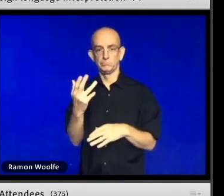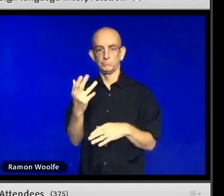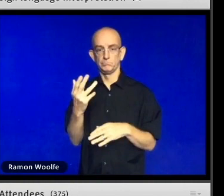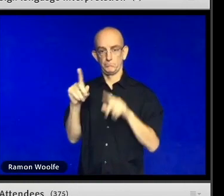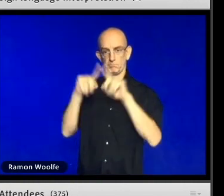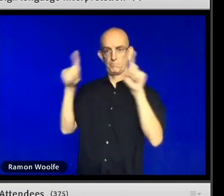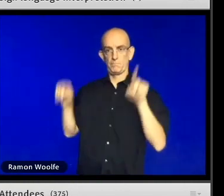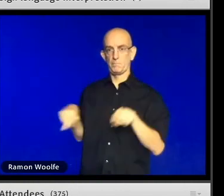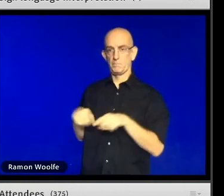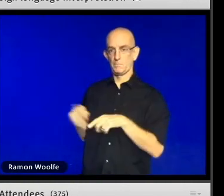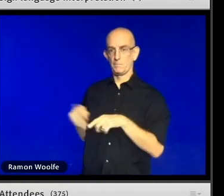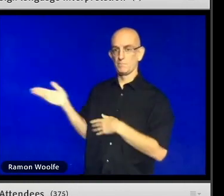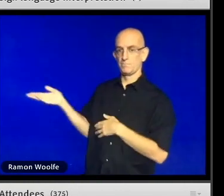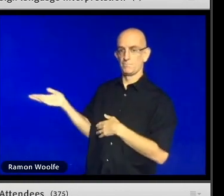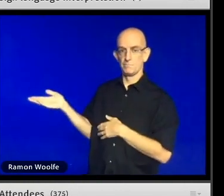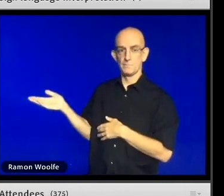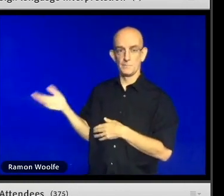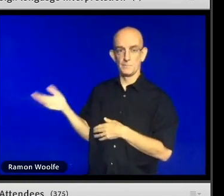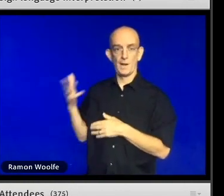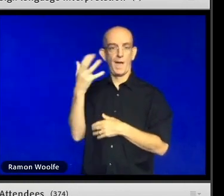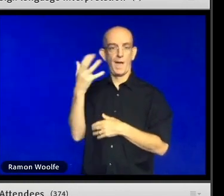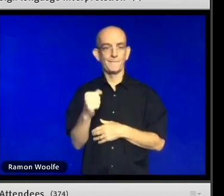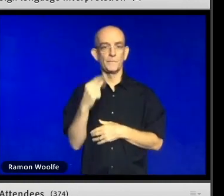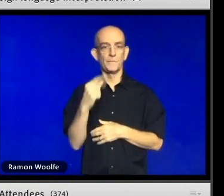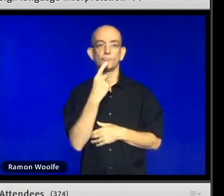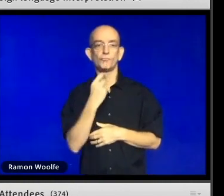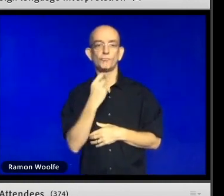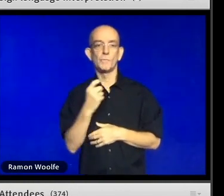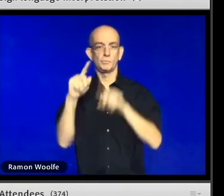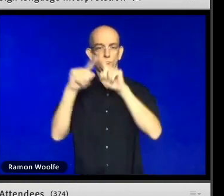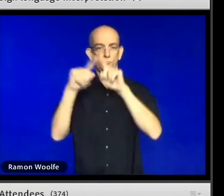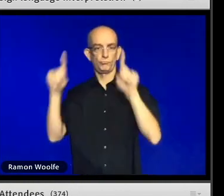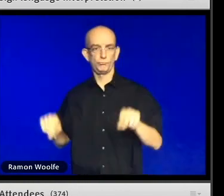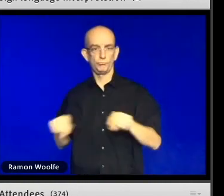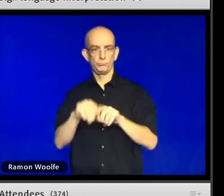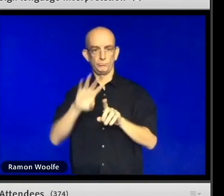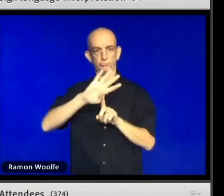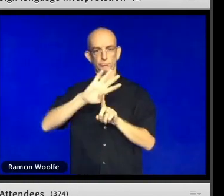be have instrumental in this. And also with the deaf students, it was difficult because